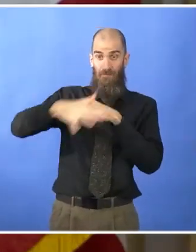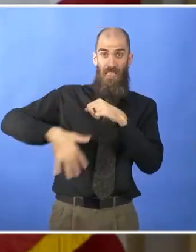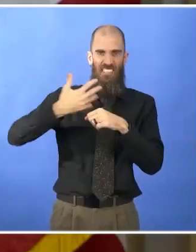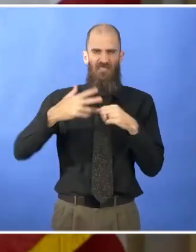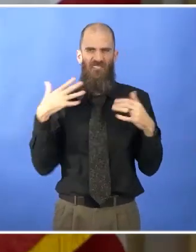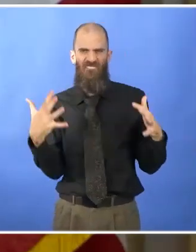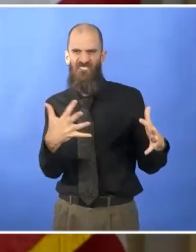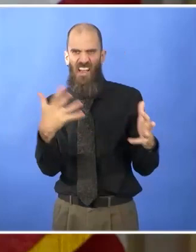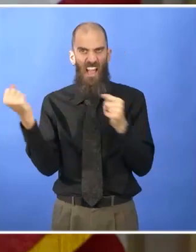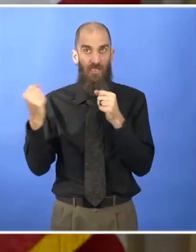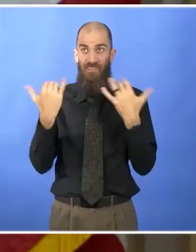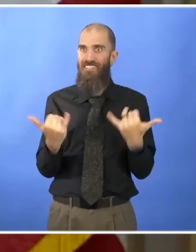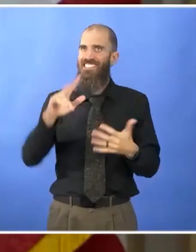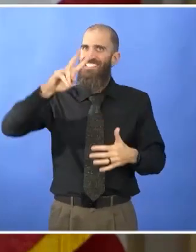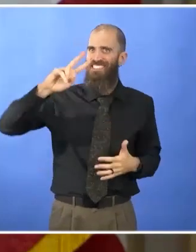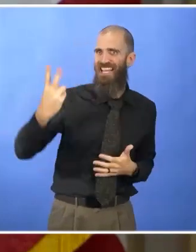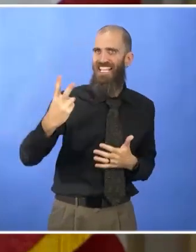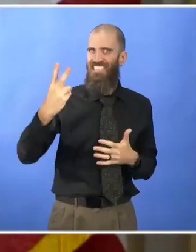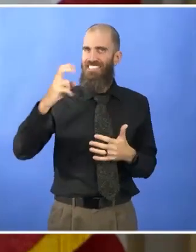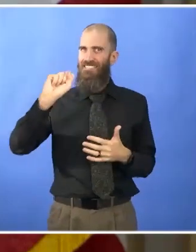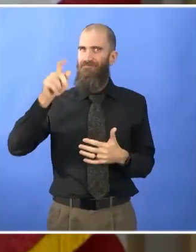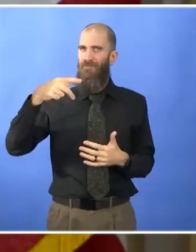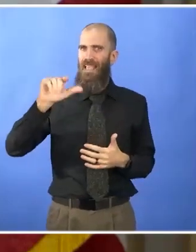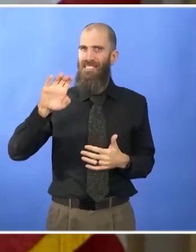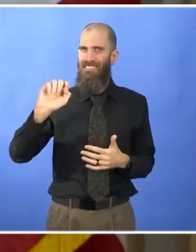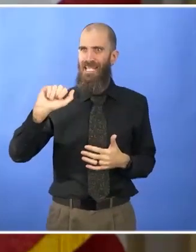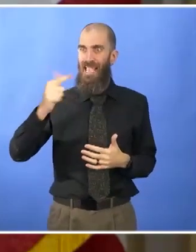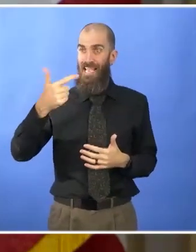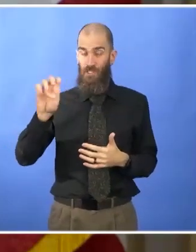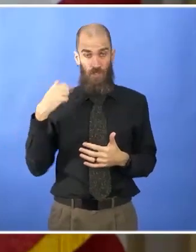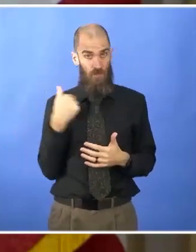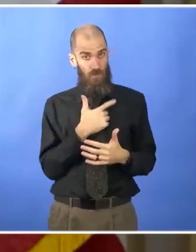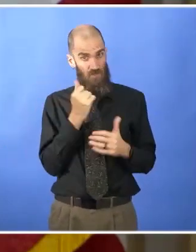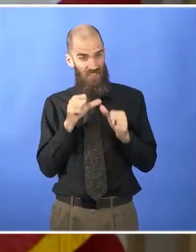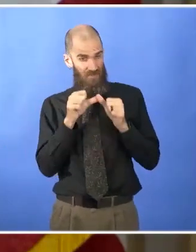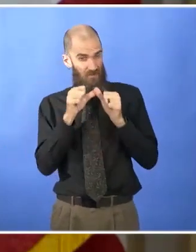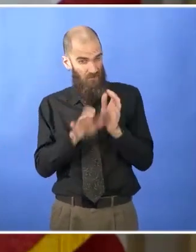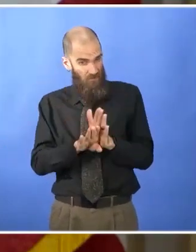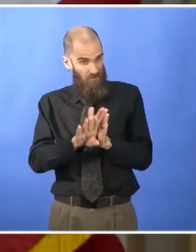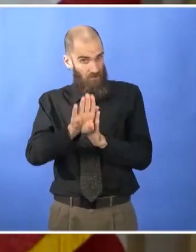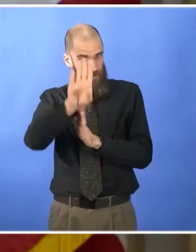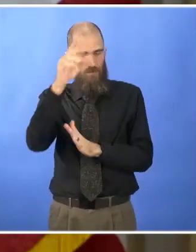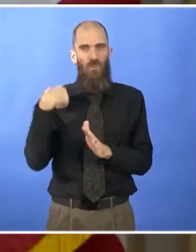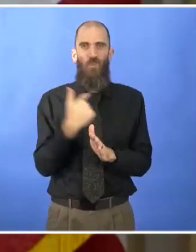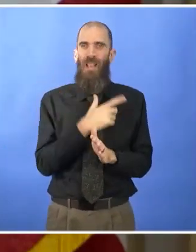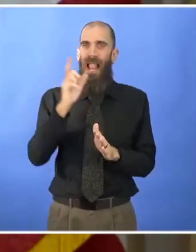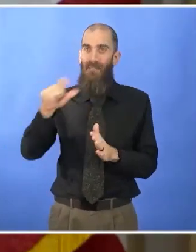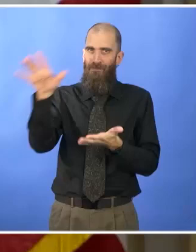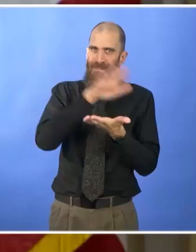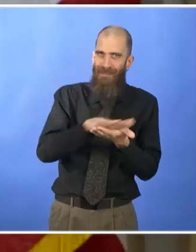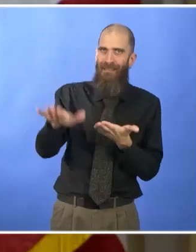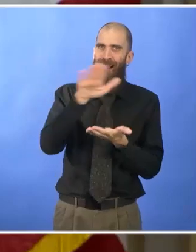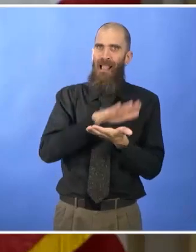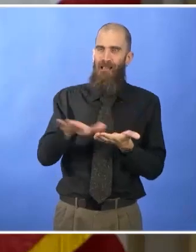NEED TO DO MORE TO CLEAN UP AFTER OURSELVES SO SPACE INNOVATION CAN CONTINUE TO RESPOND. THAT BRINGS ME TO NOW.